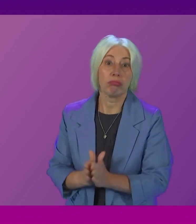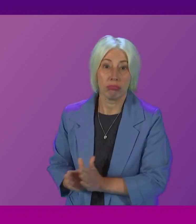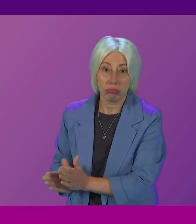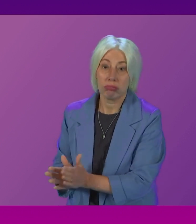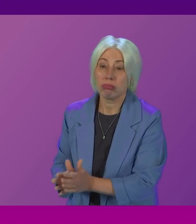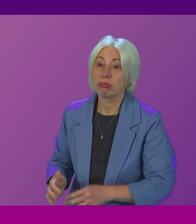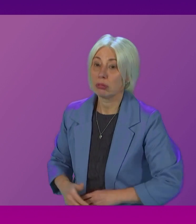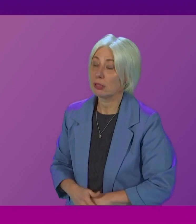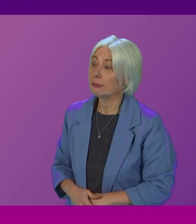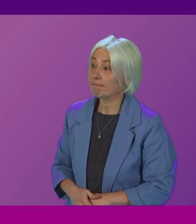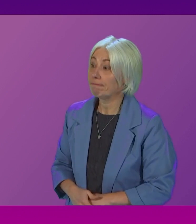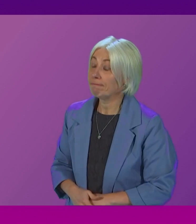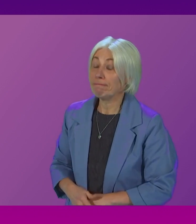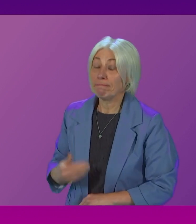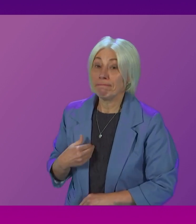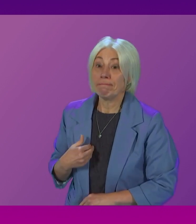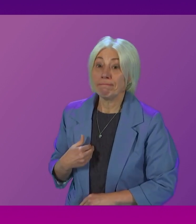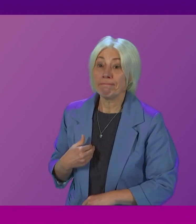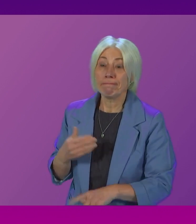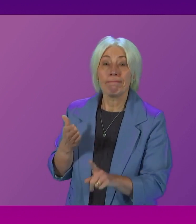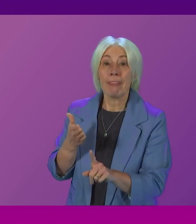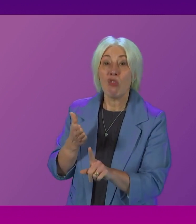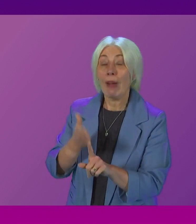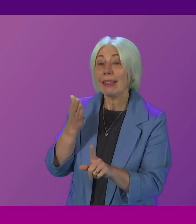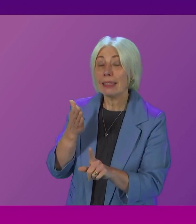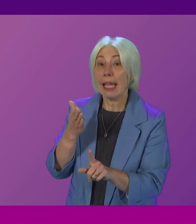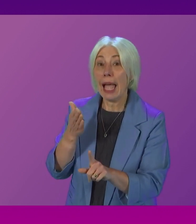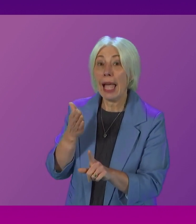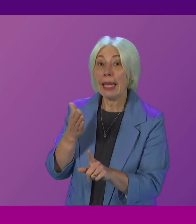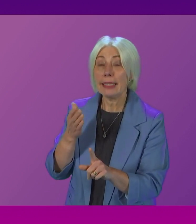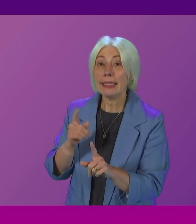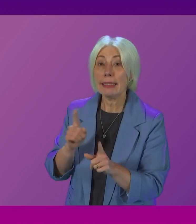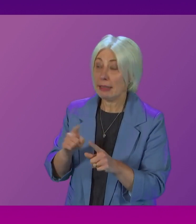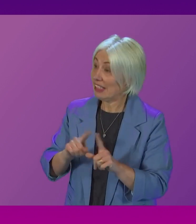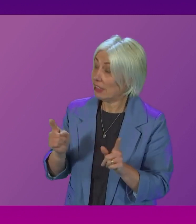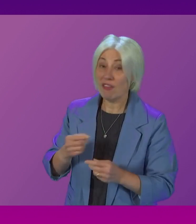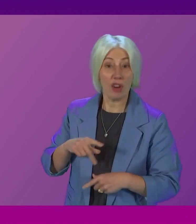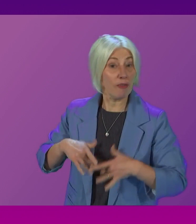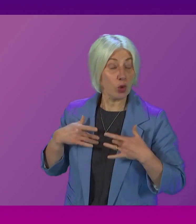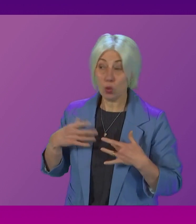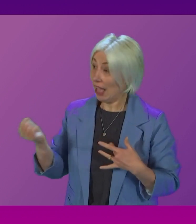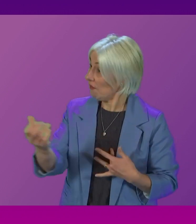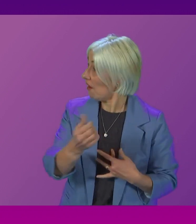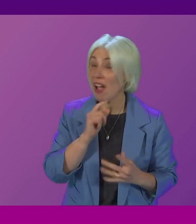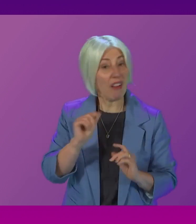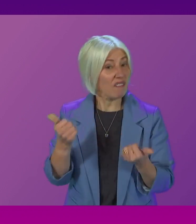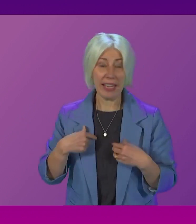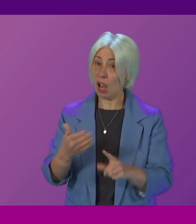I recognise that people have different and sincerely held views on the bill. Notwithstanding